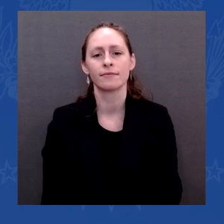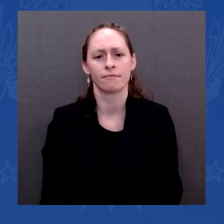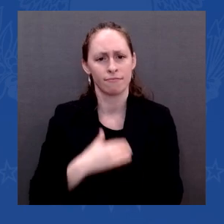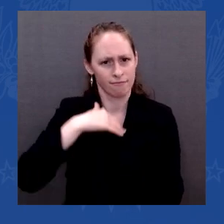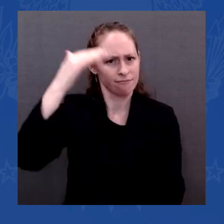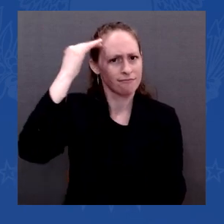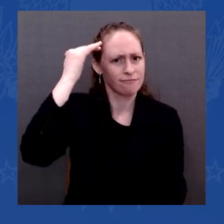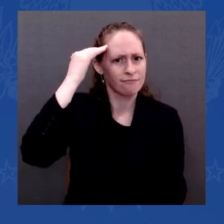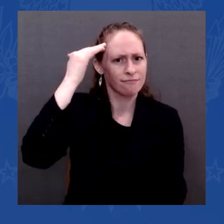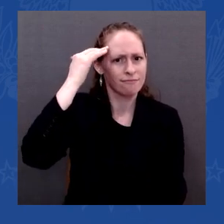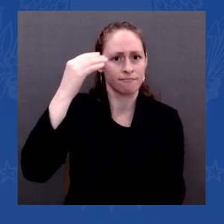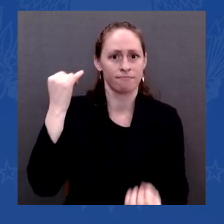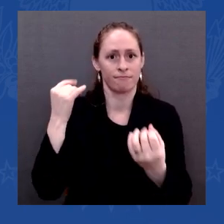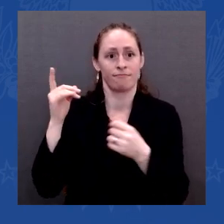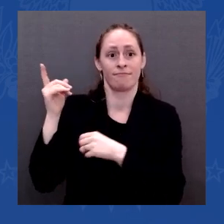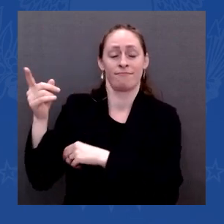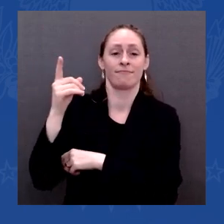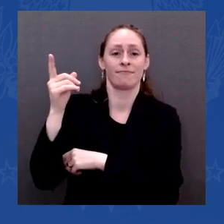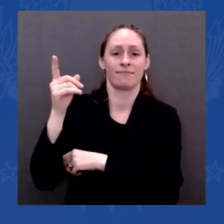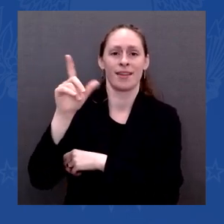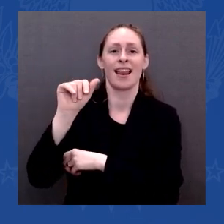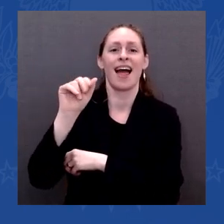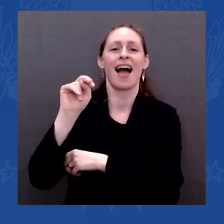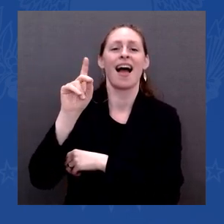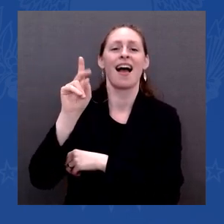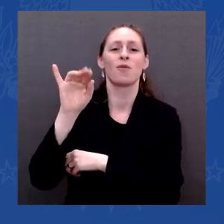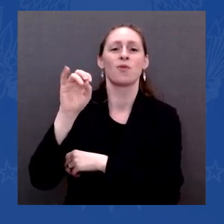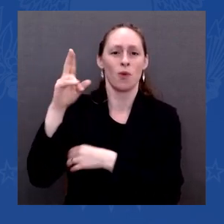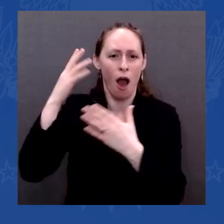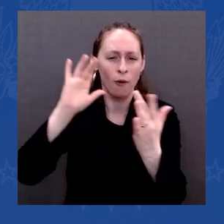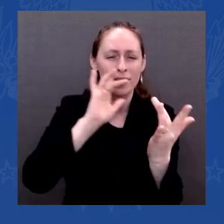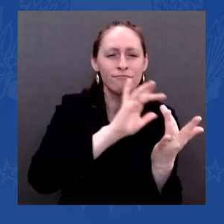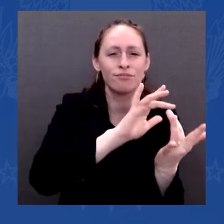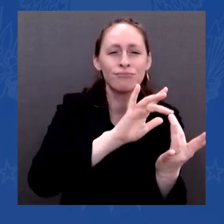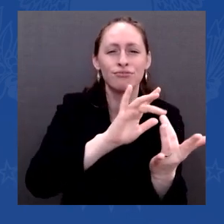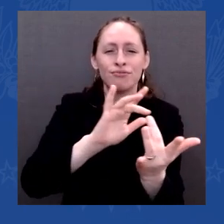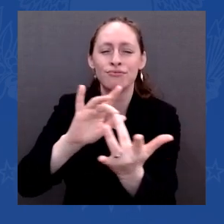start to make a real difference, creating better jobs, transforming our communities in tangible ways.